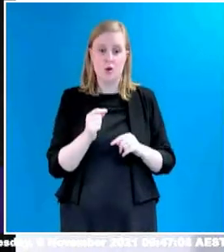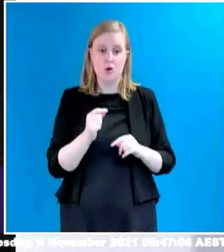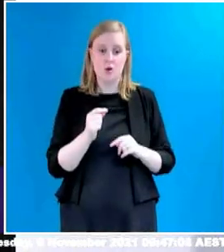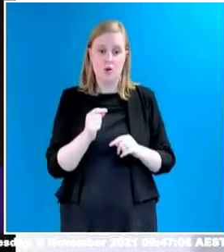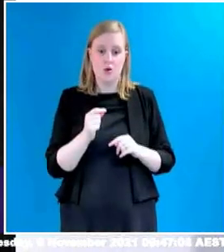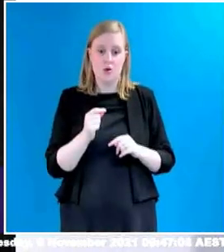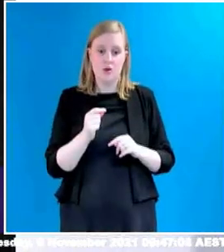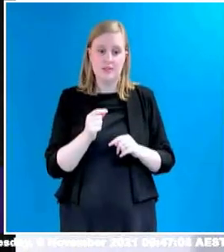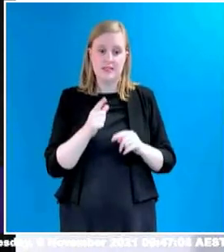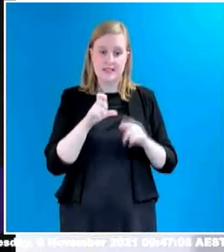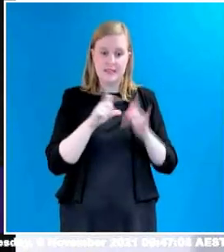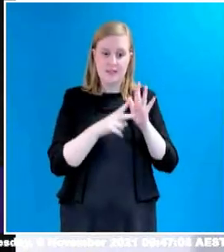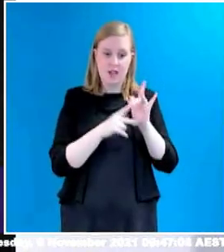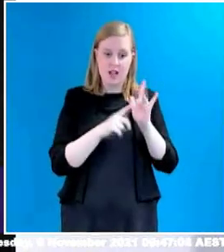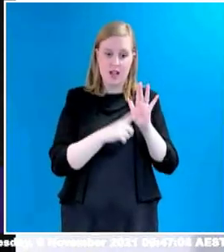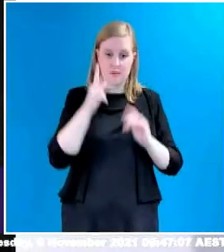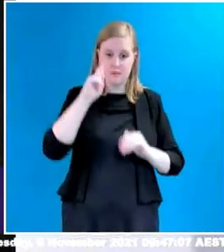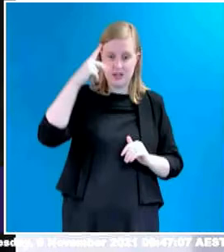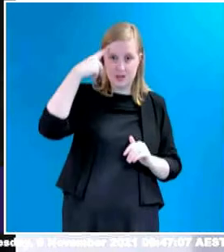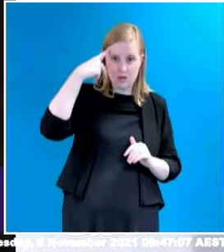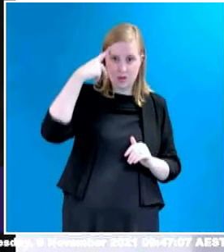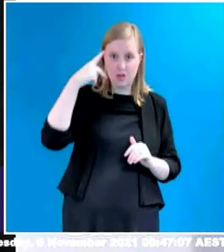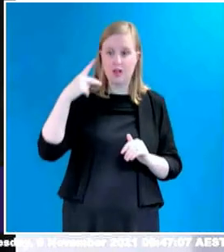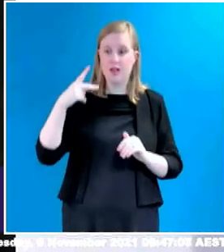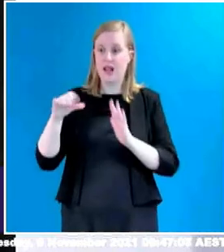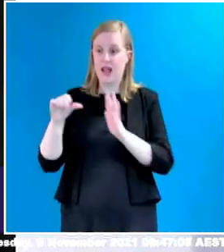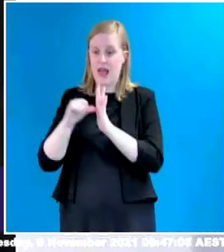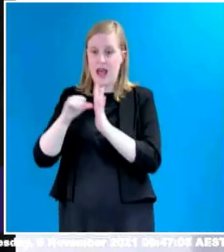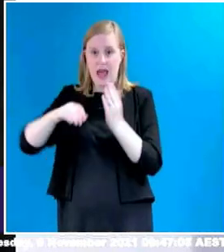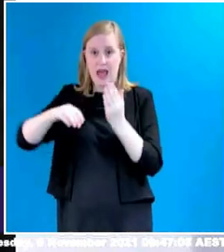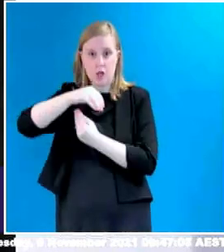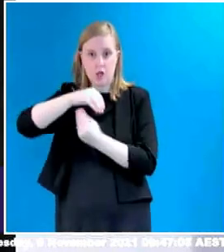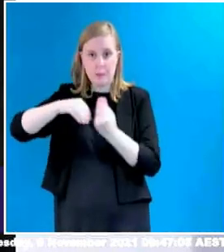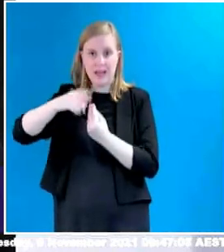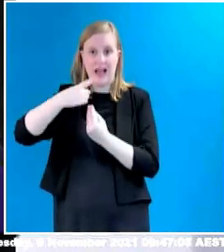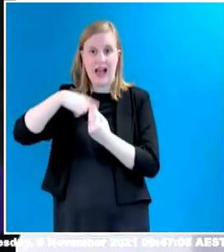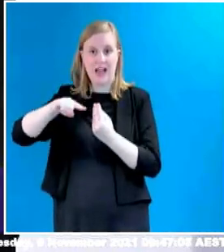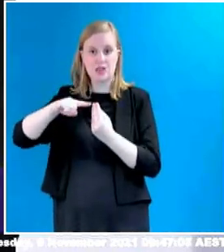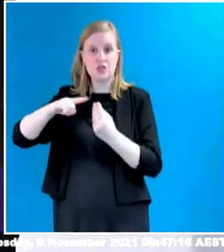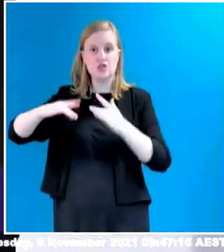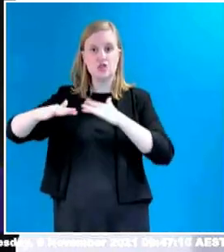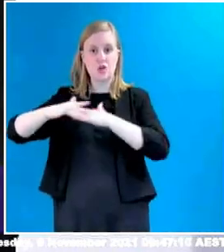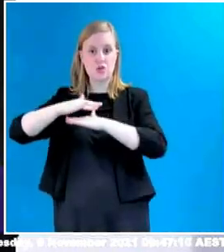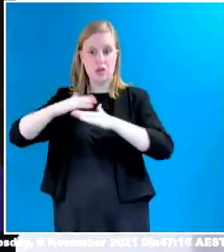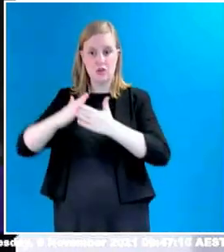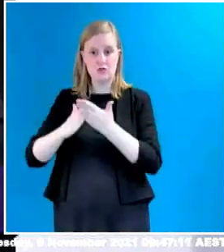between civil and political, economic and social rights into Australia?